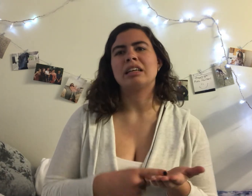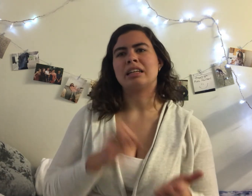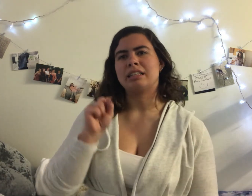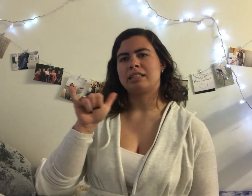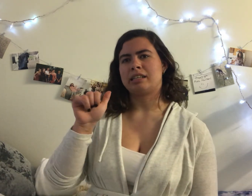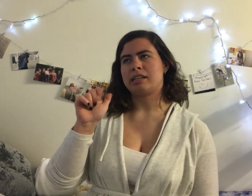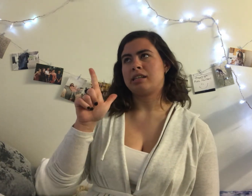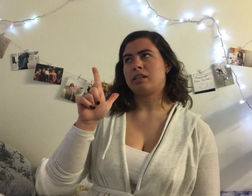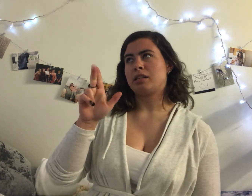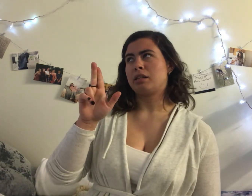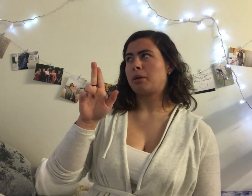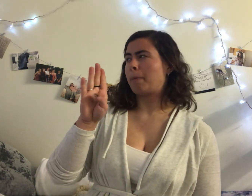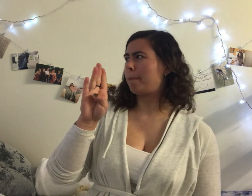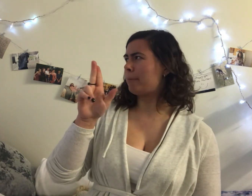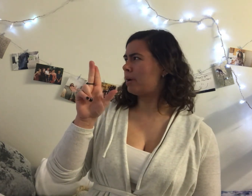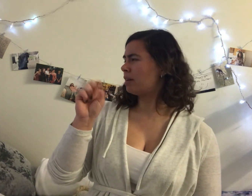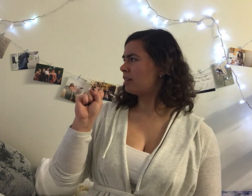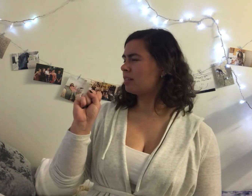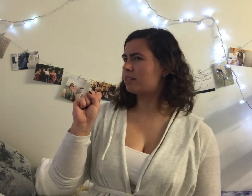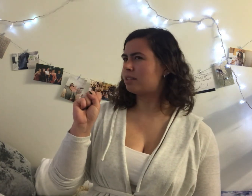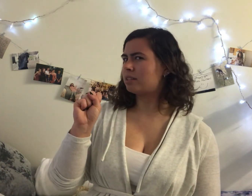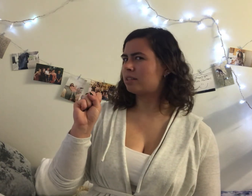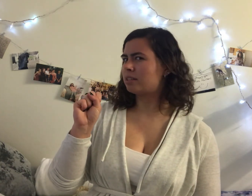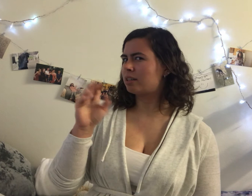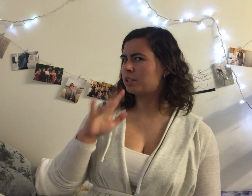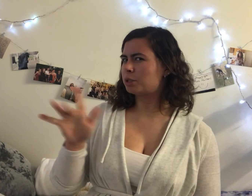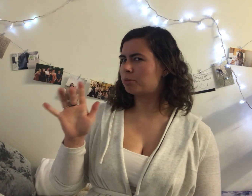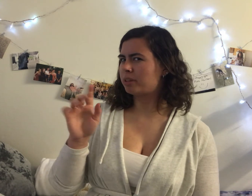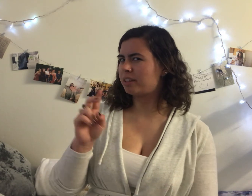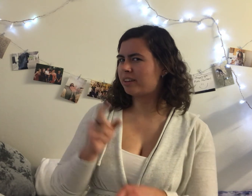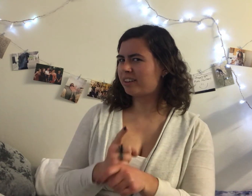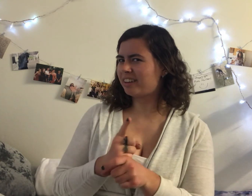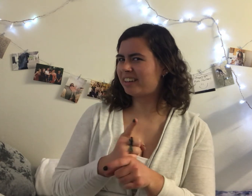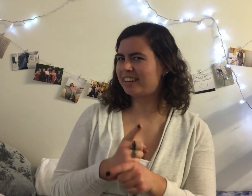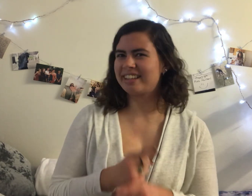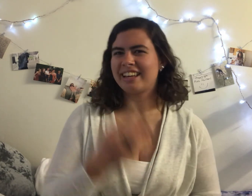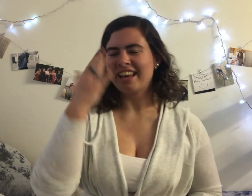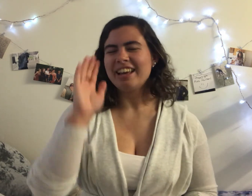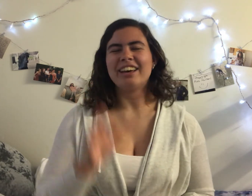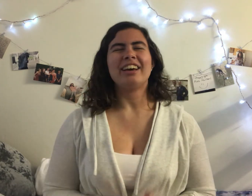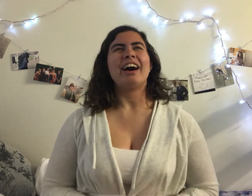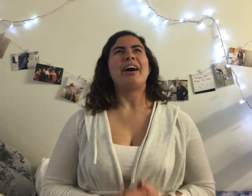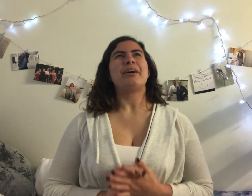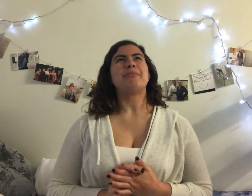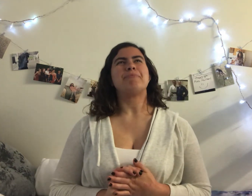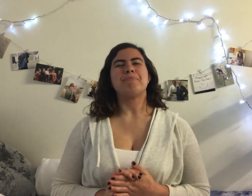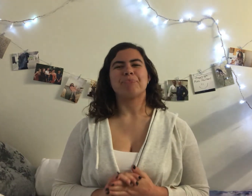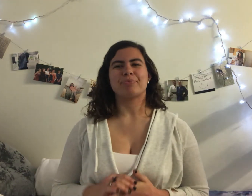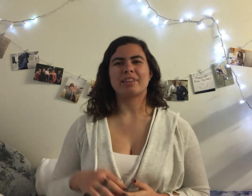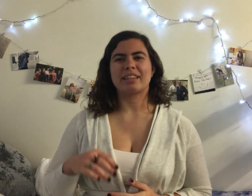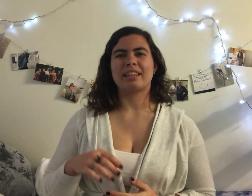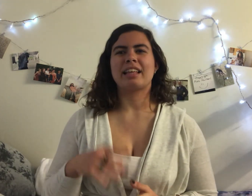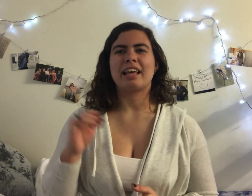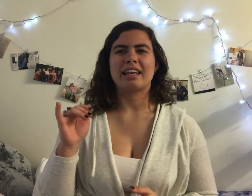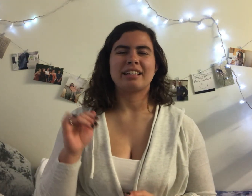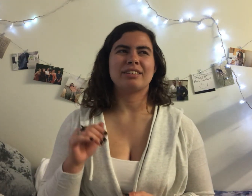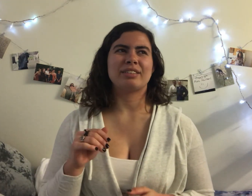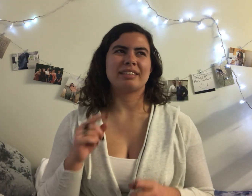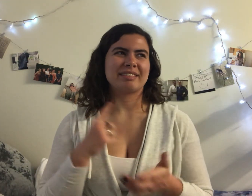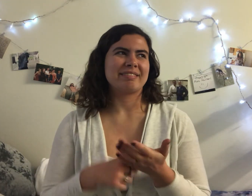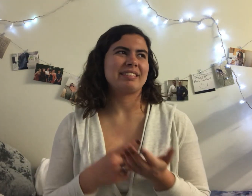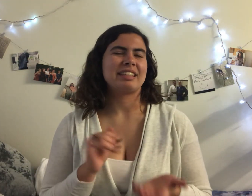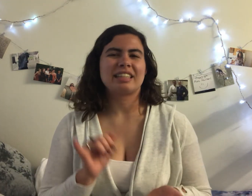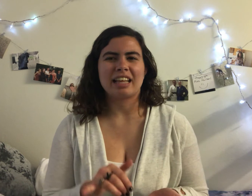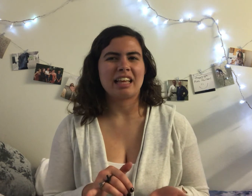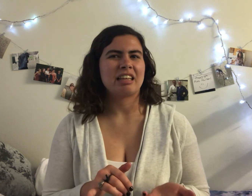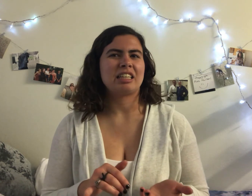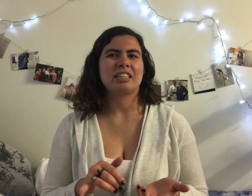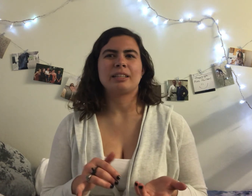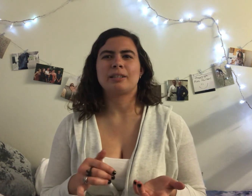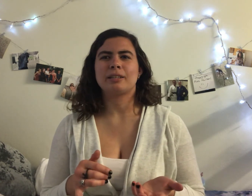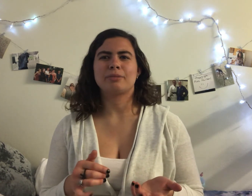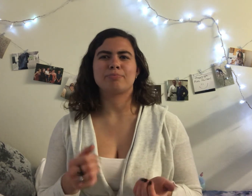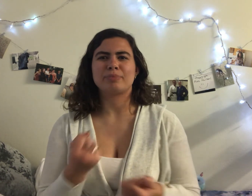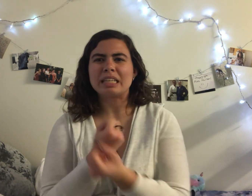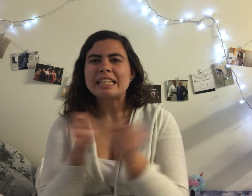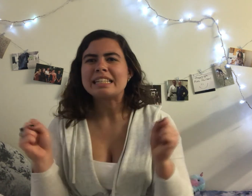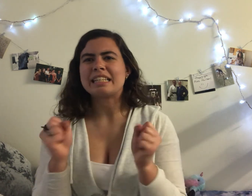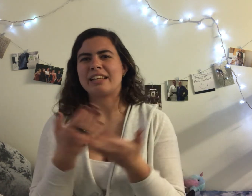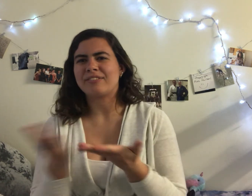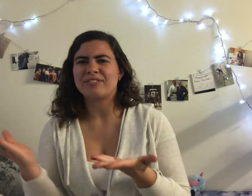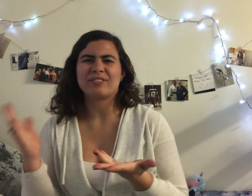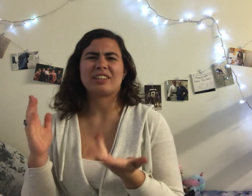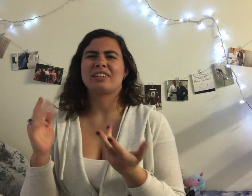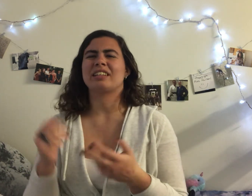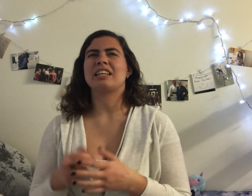the syllabus. Did I spell that right? Anyway, we discussed that and lab safety and everything.